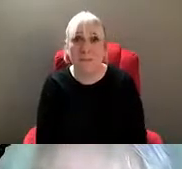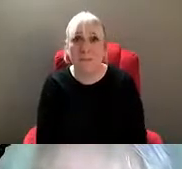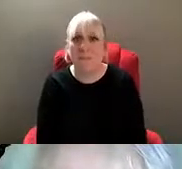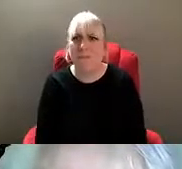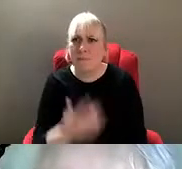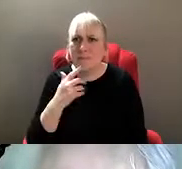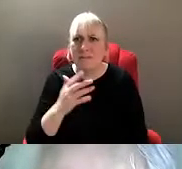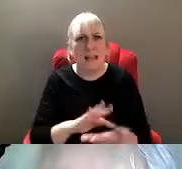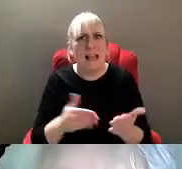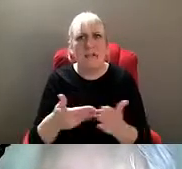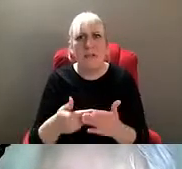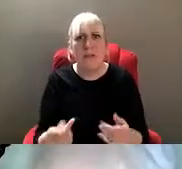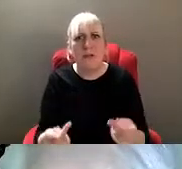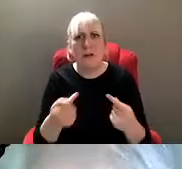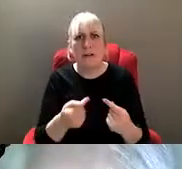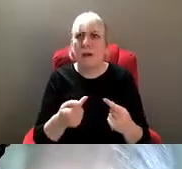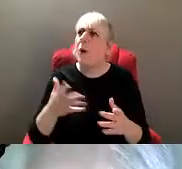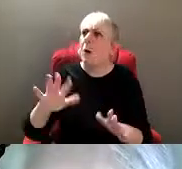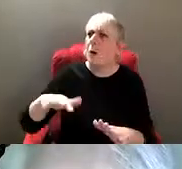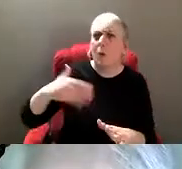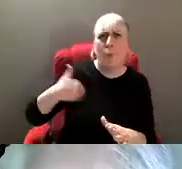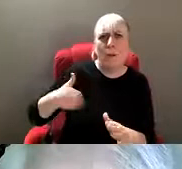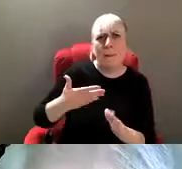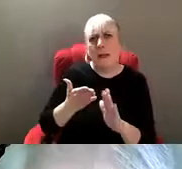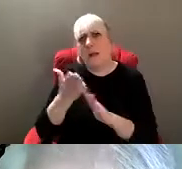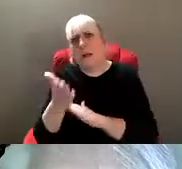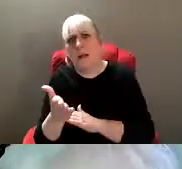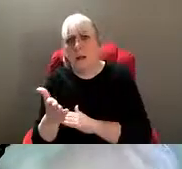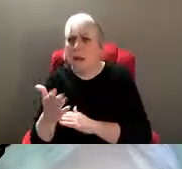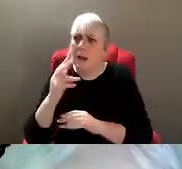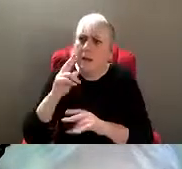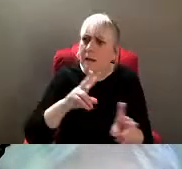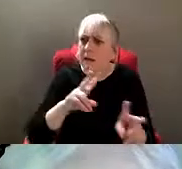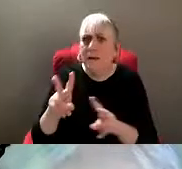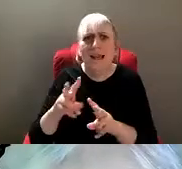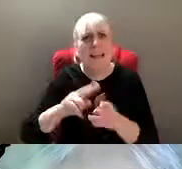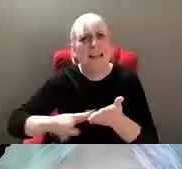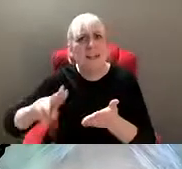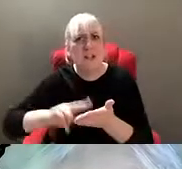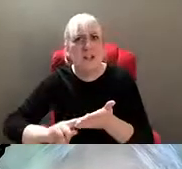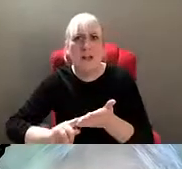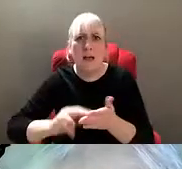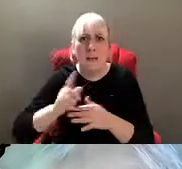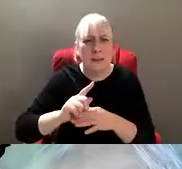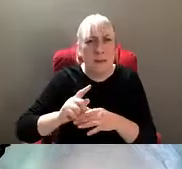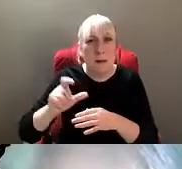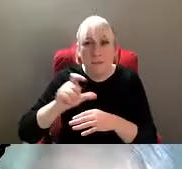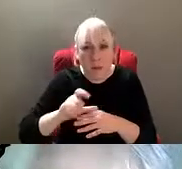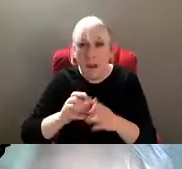threat of women going into nature and and people of color um going into nature and and feeling